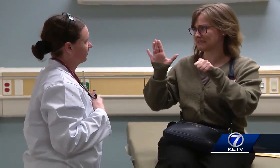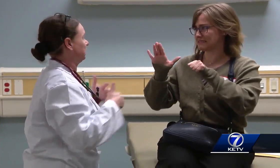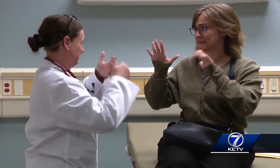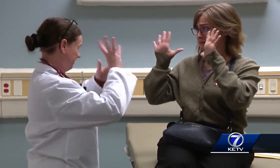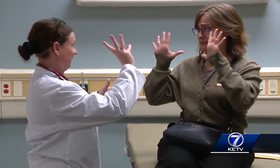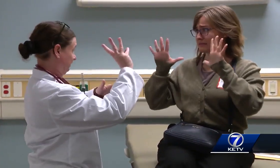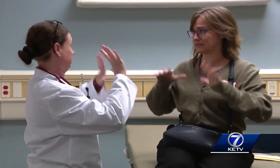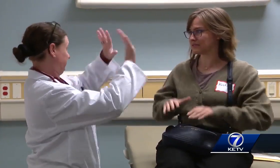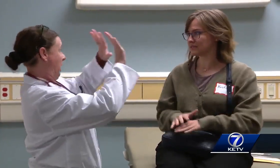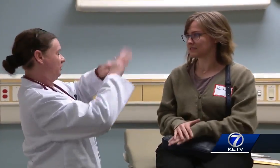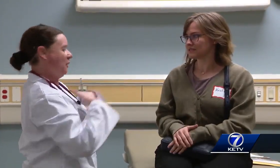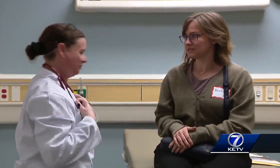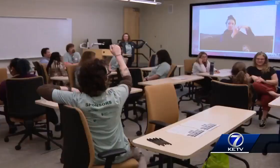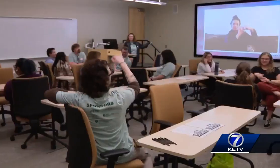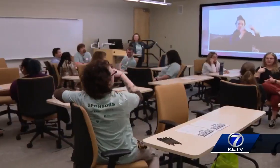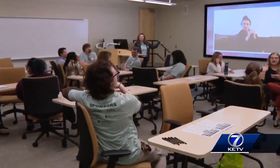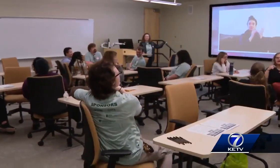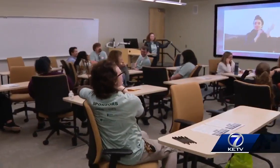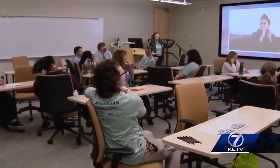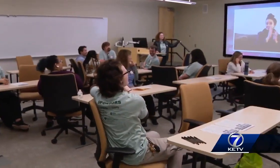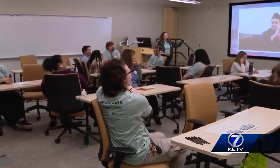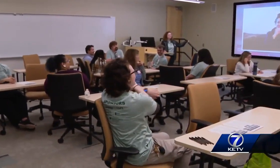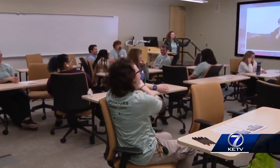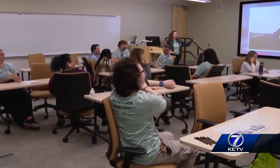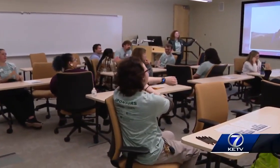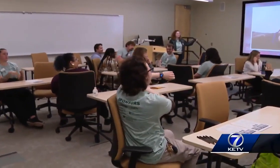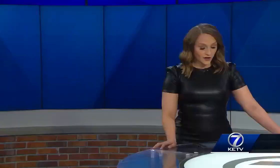IT’S NATIONWIDE, BUT OPPORTUNITIES LIKE THE DEAF CENTRIC HOSPITAL ARE HELPING TO SPREAD AWARENESS AND B